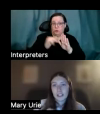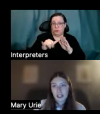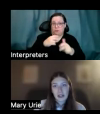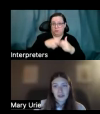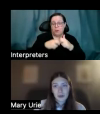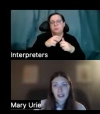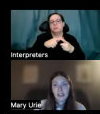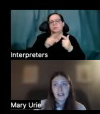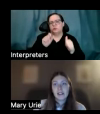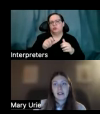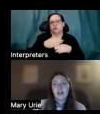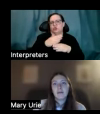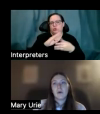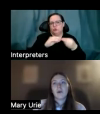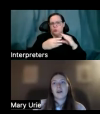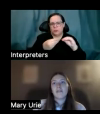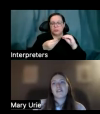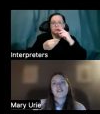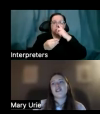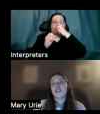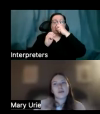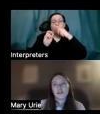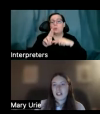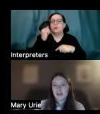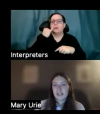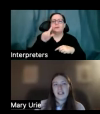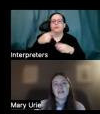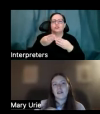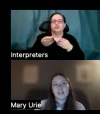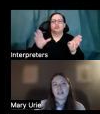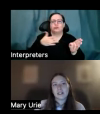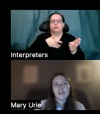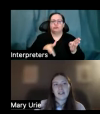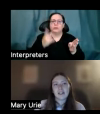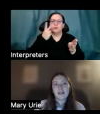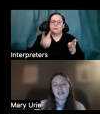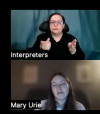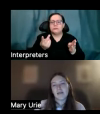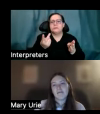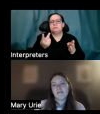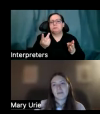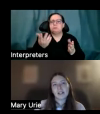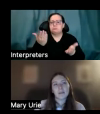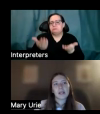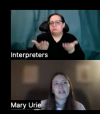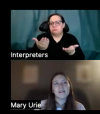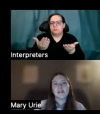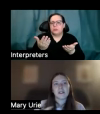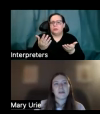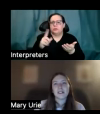could share that story. Or if it's just a general trend, you see, you might just kind of explain, these are some of the